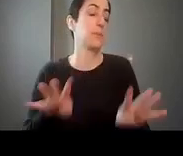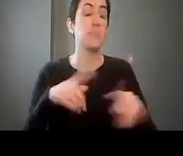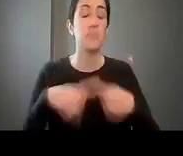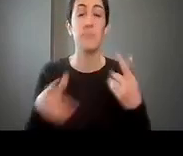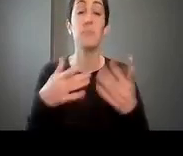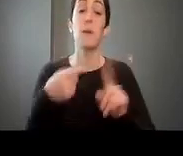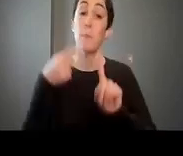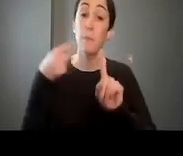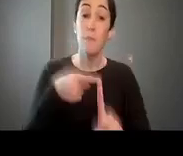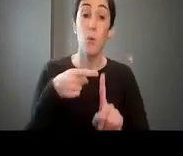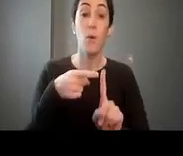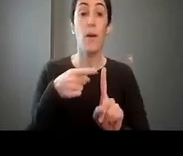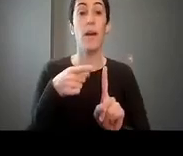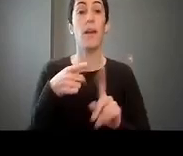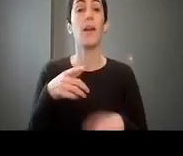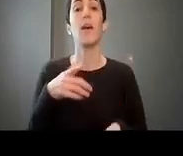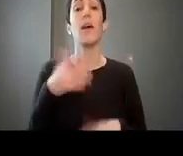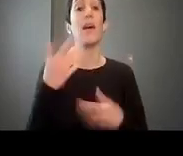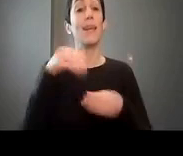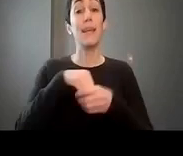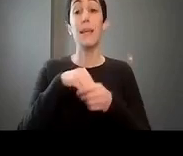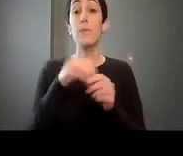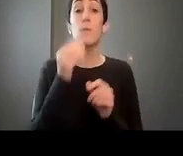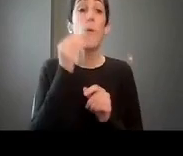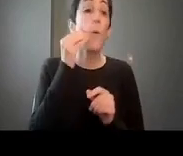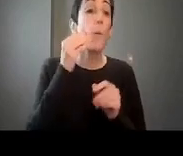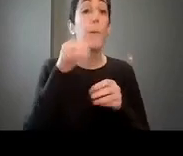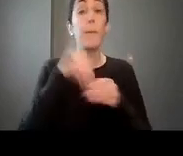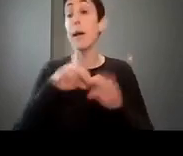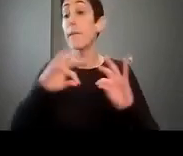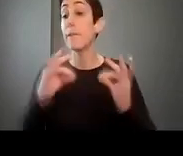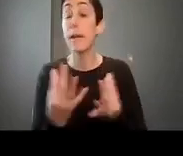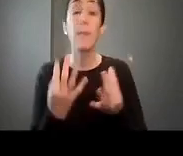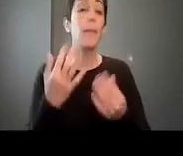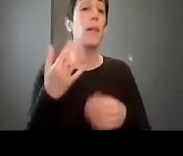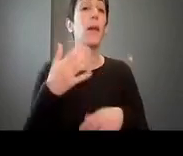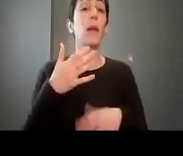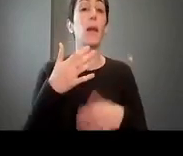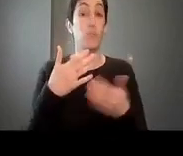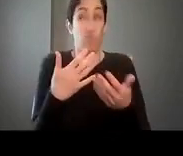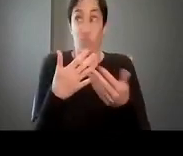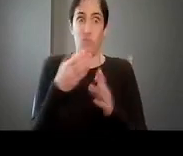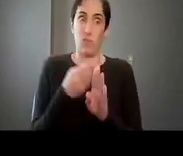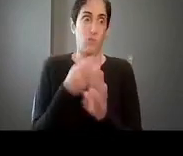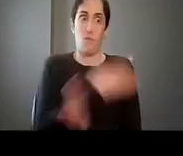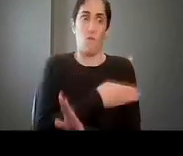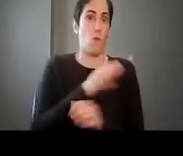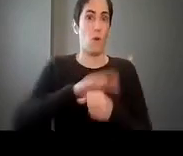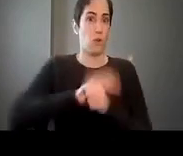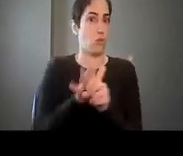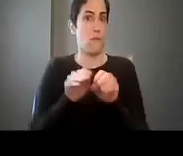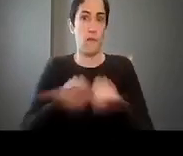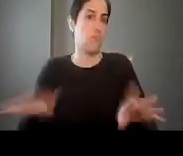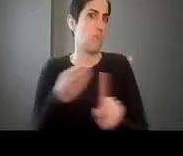even before the arrival of the novel in a family context or in a household coronavirus and the impact on all of us even before the arrival of the novel we all have pretty different styles of coronavirus and the impact on all of us